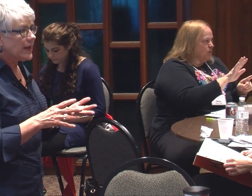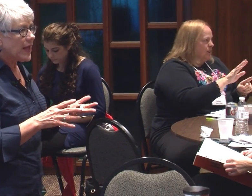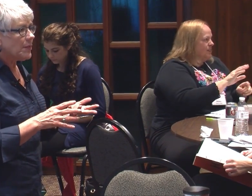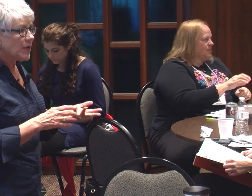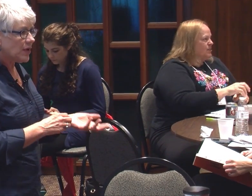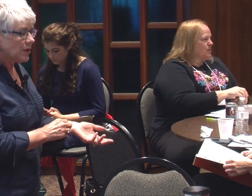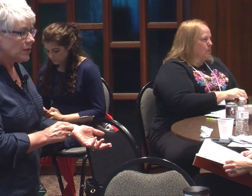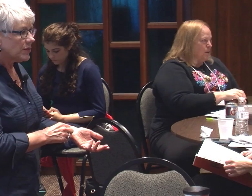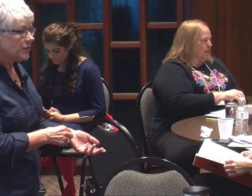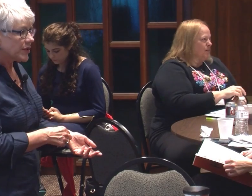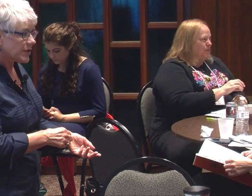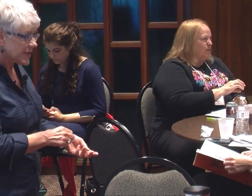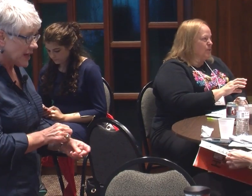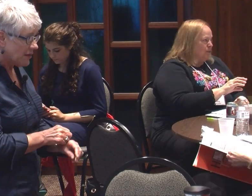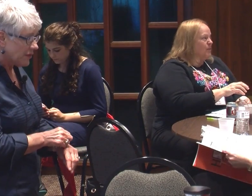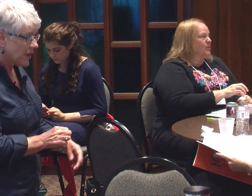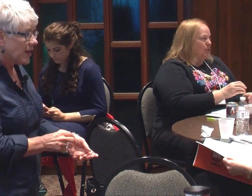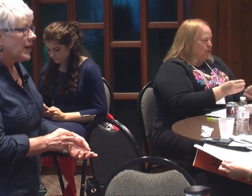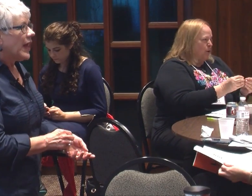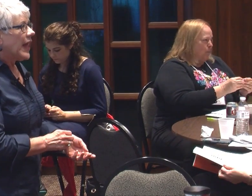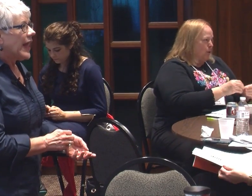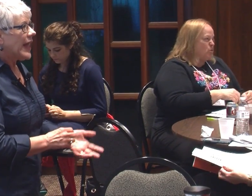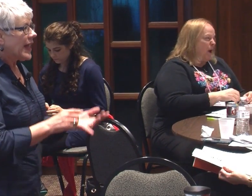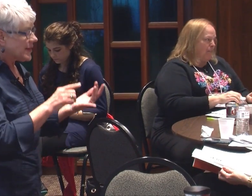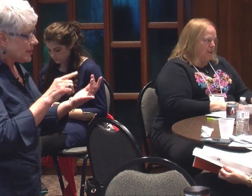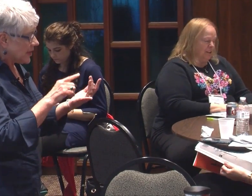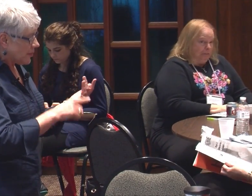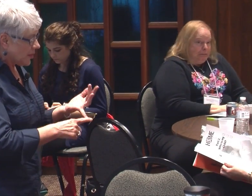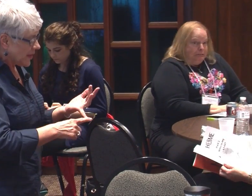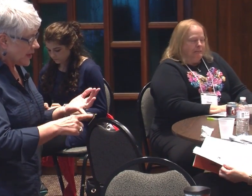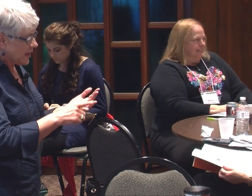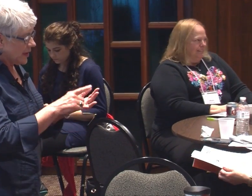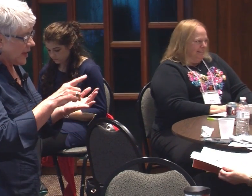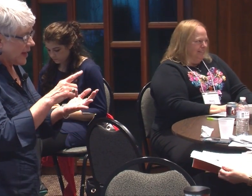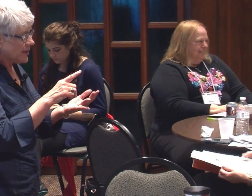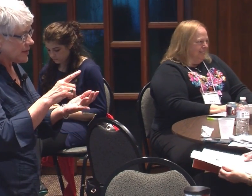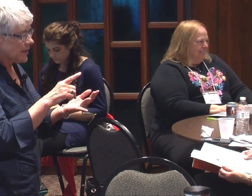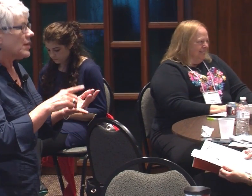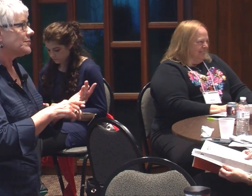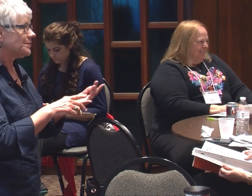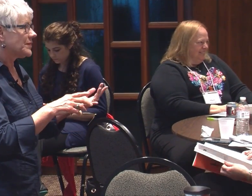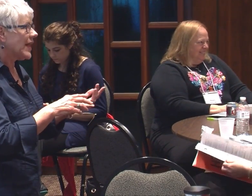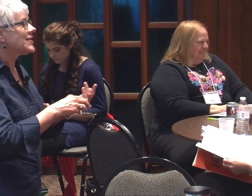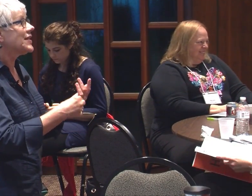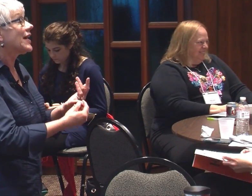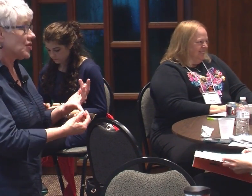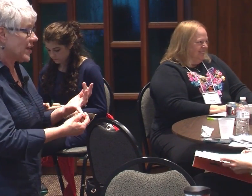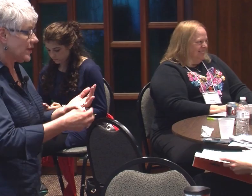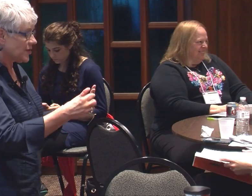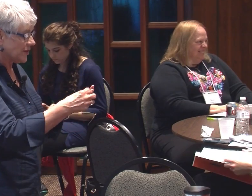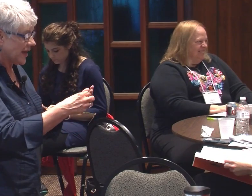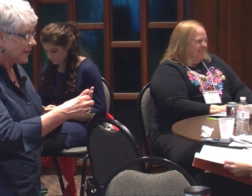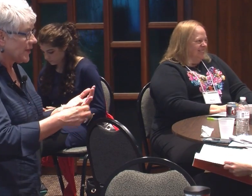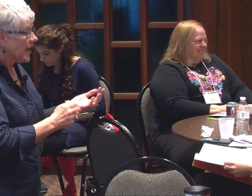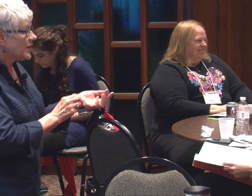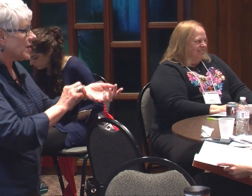name cue for yourself. It has to be permanent. It has to be or has to not change, okay.